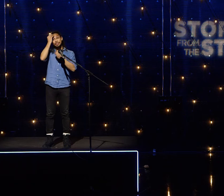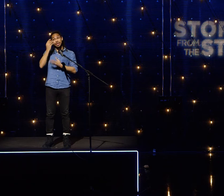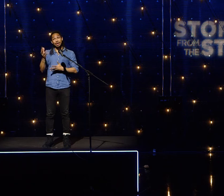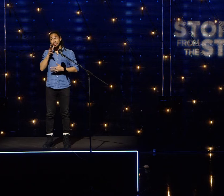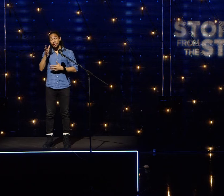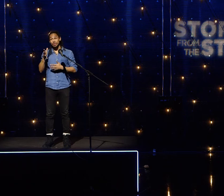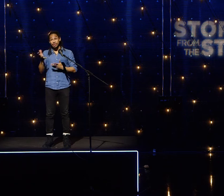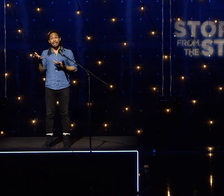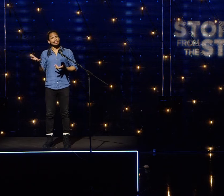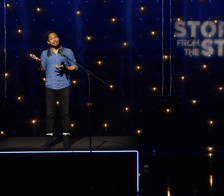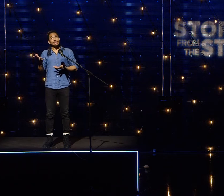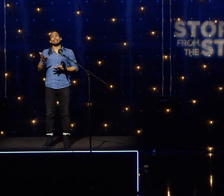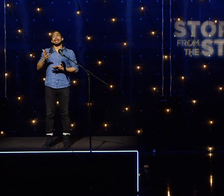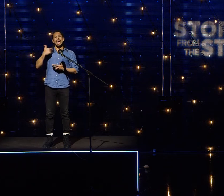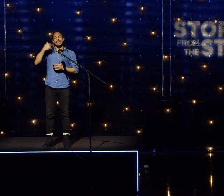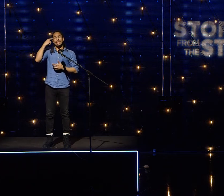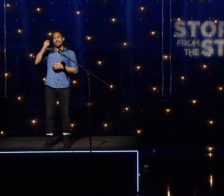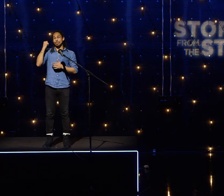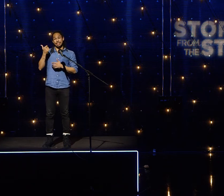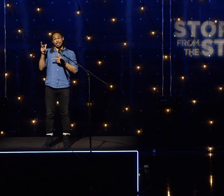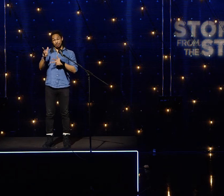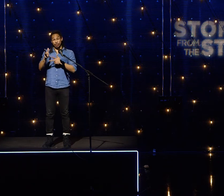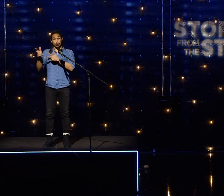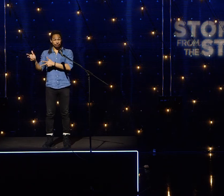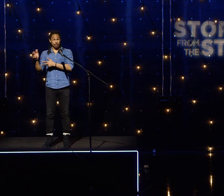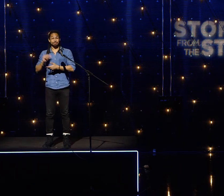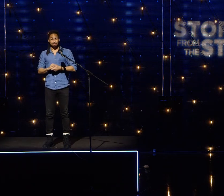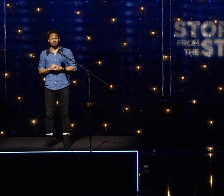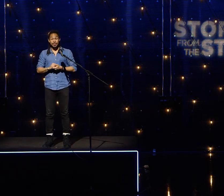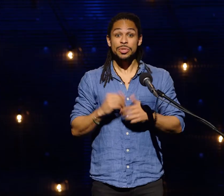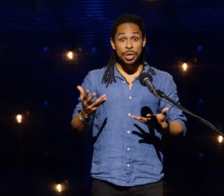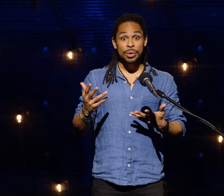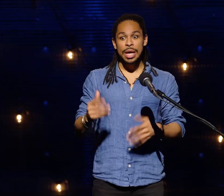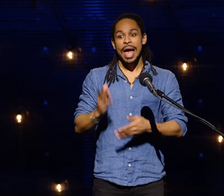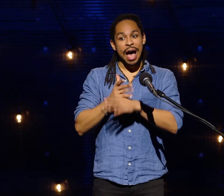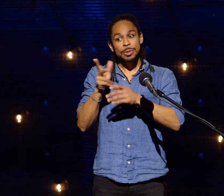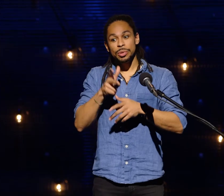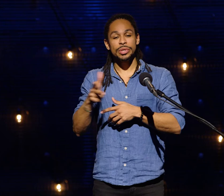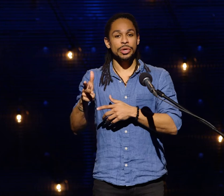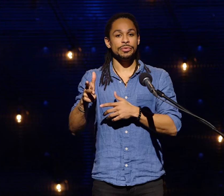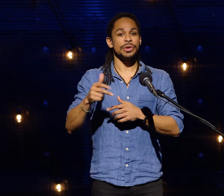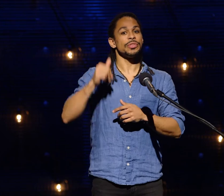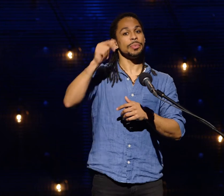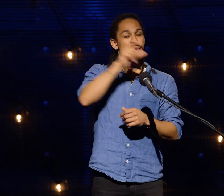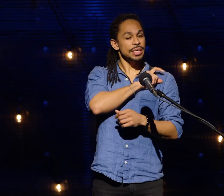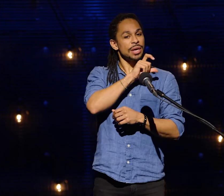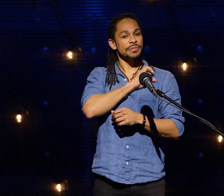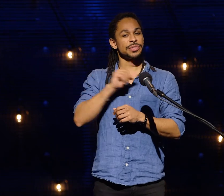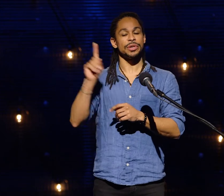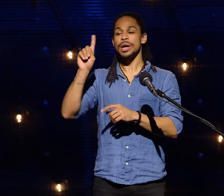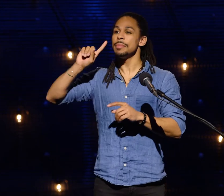my grandma know that I think he wants us to pull over. So, after pulling over, the police officer comes